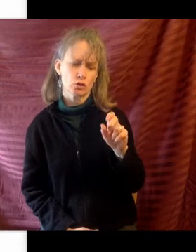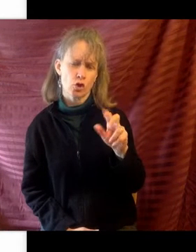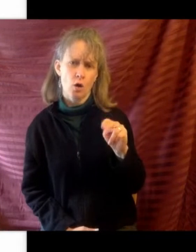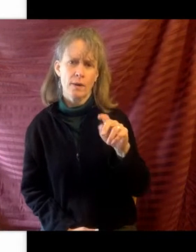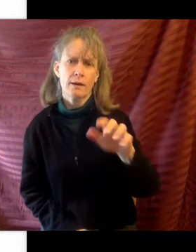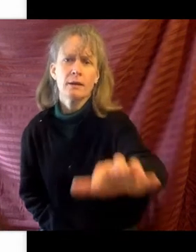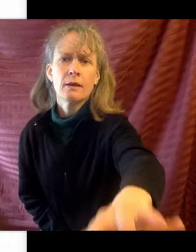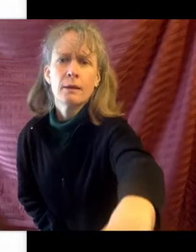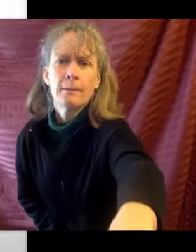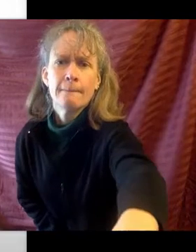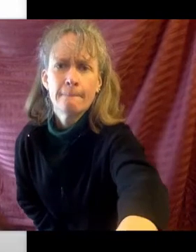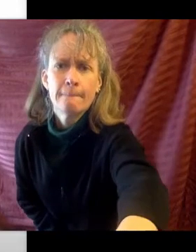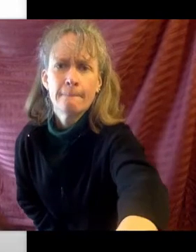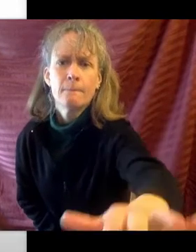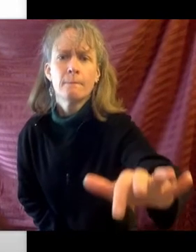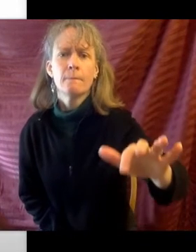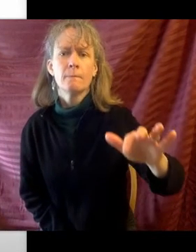The Turtles.